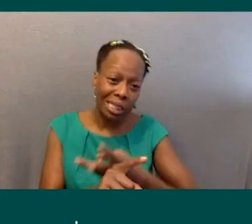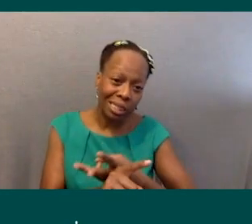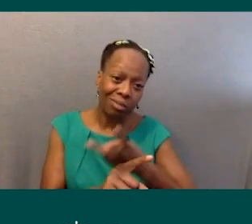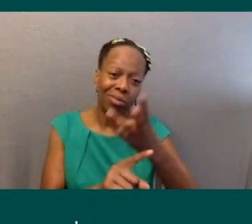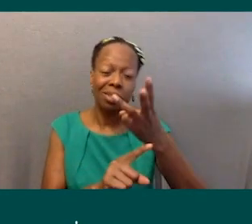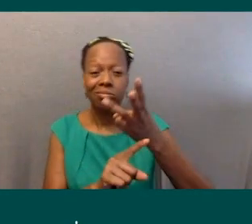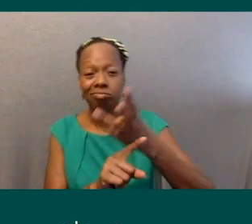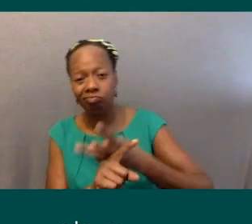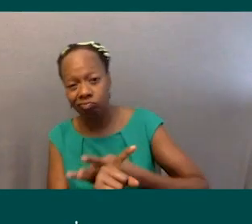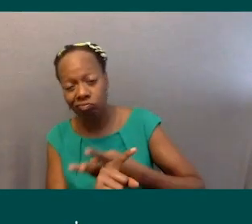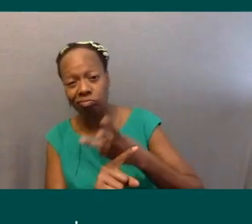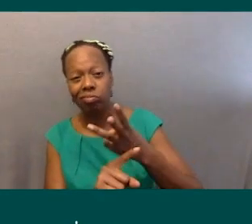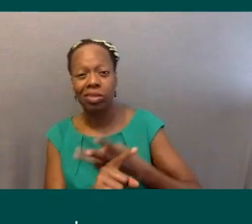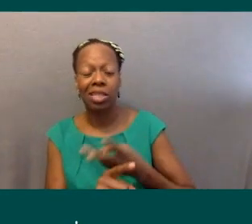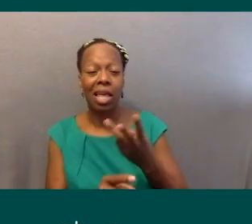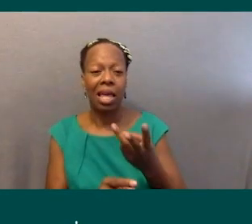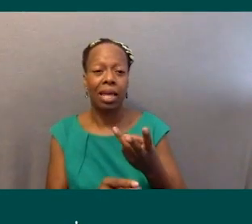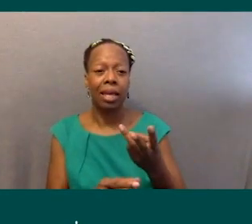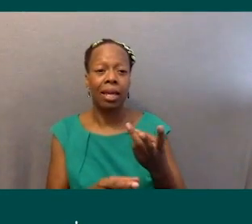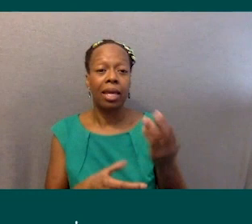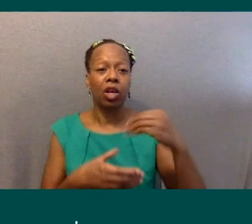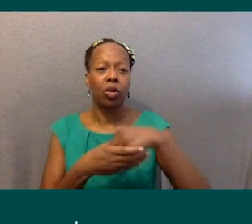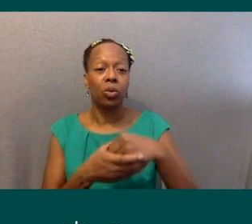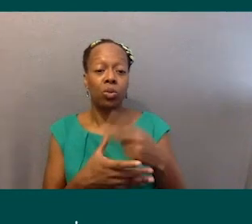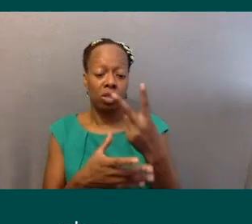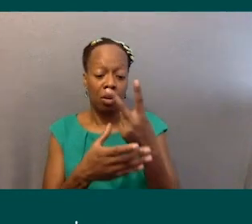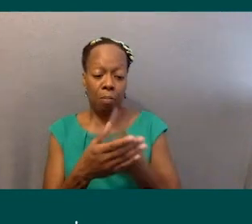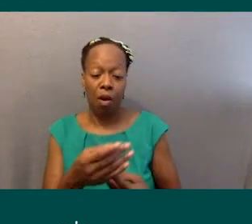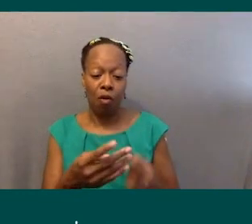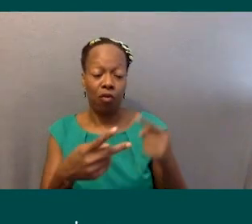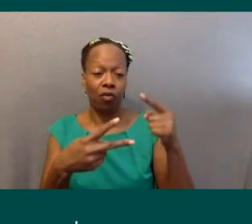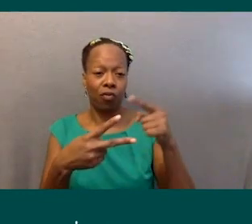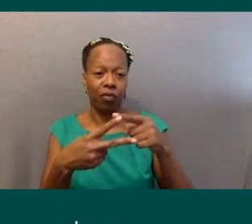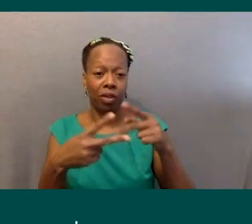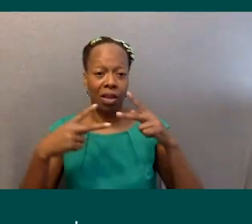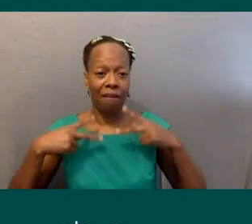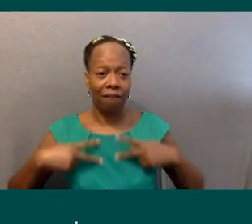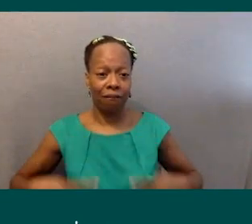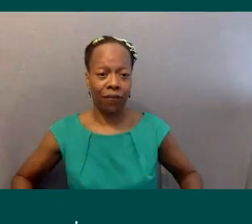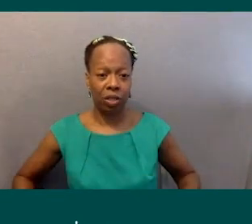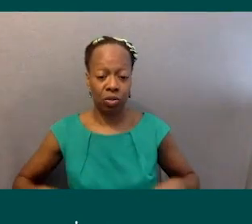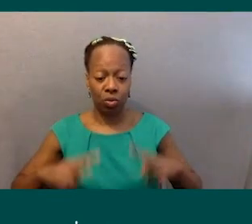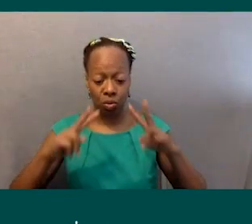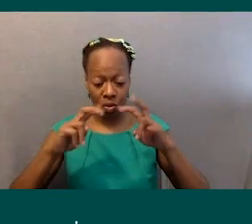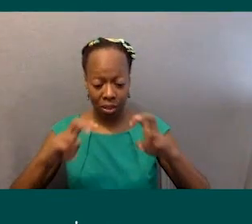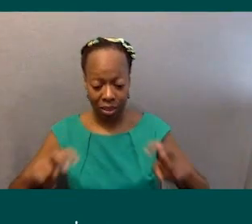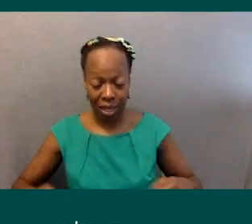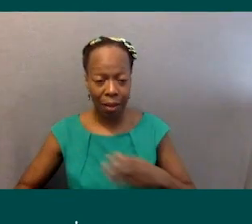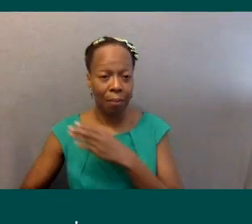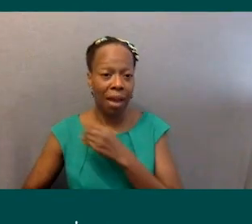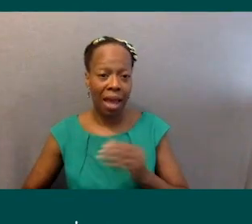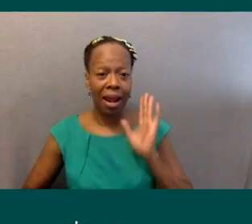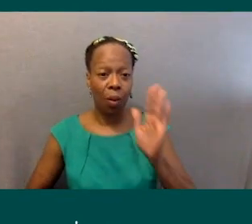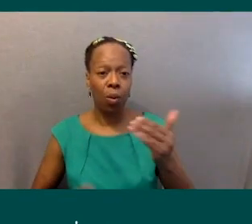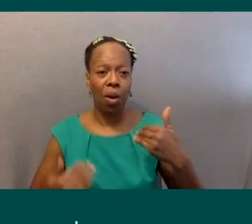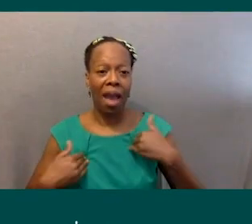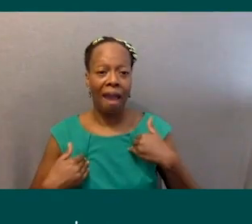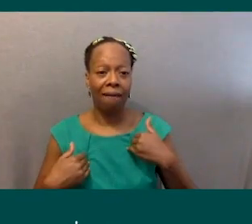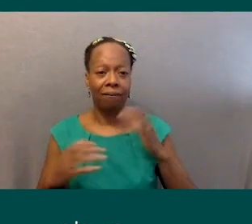that involves both a physical examination, I'll speak with the parents, get a sense as to how they think their child is doing,